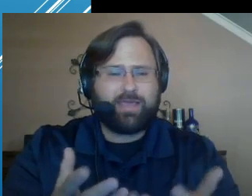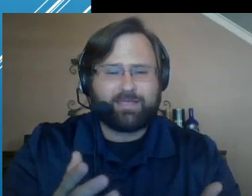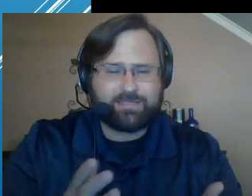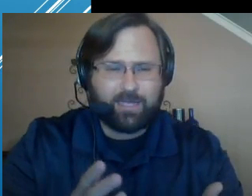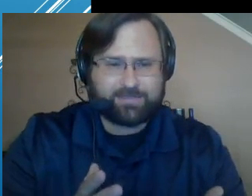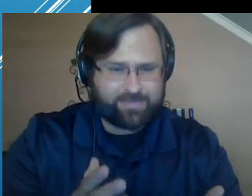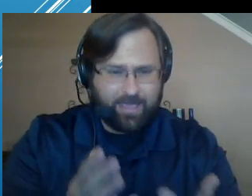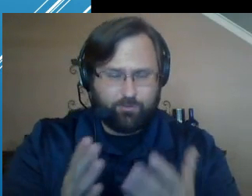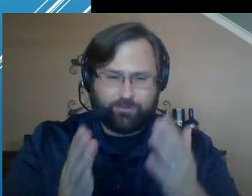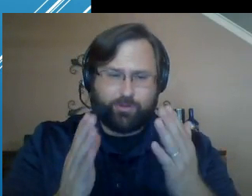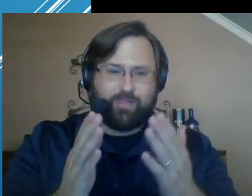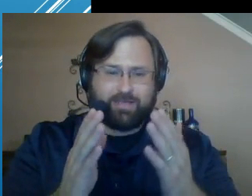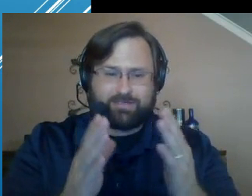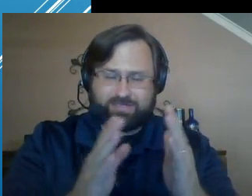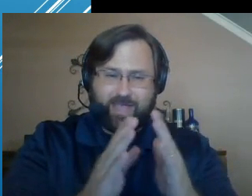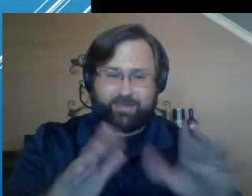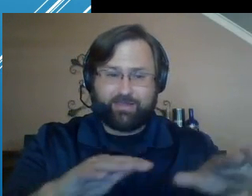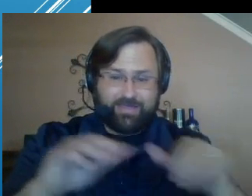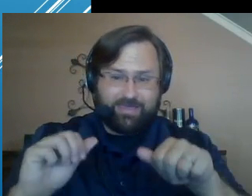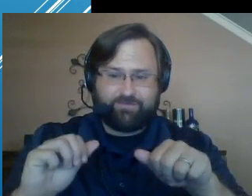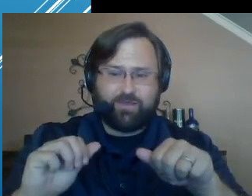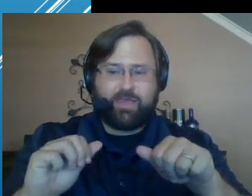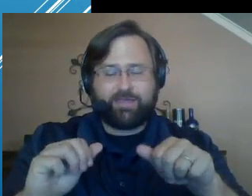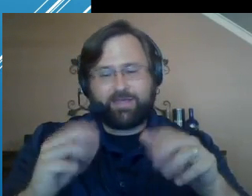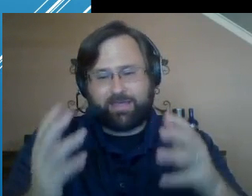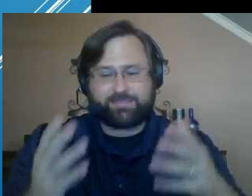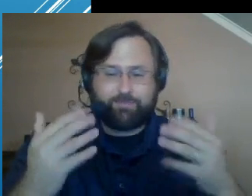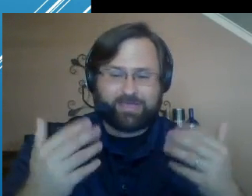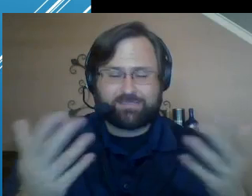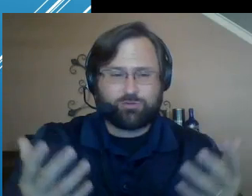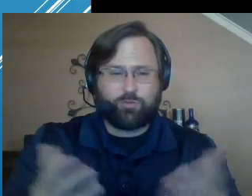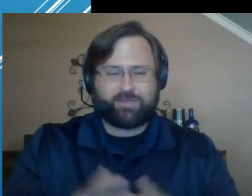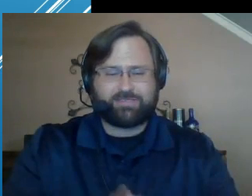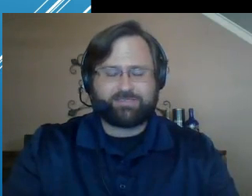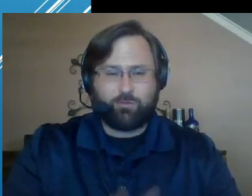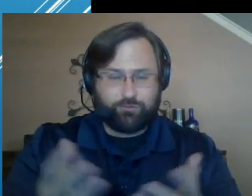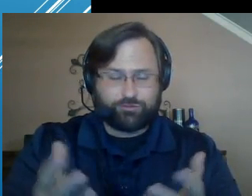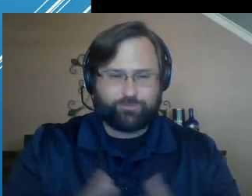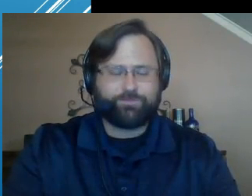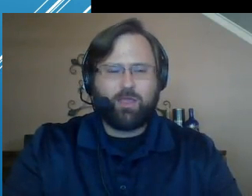we can't say whether or not that sign leave indicates past tense or present or future